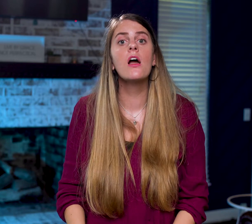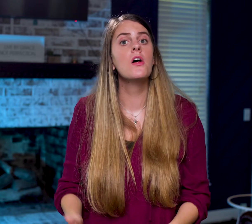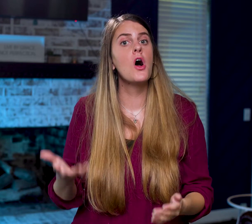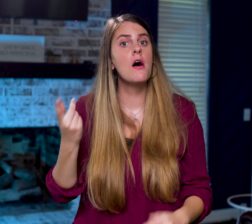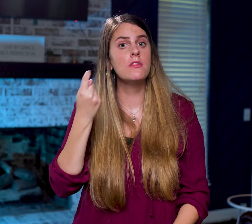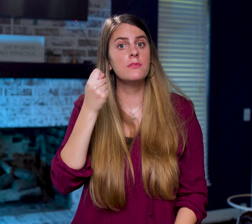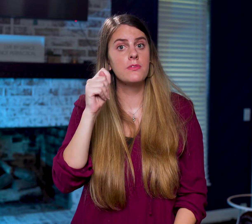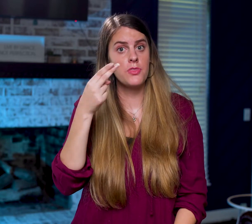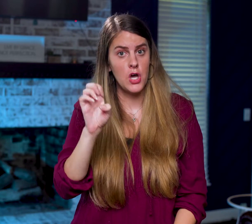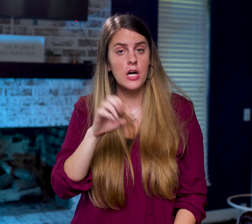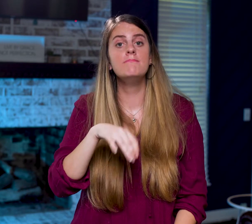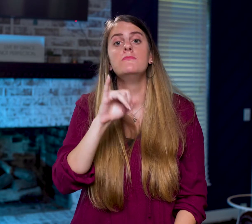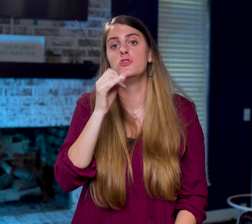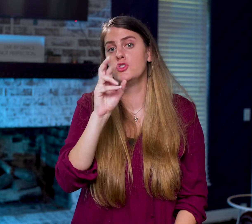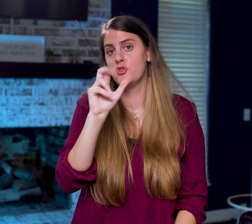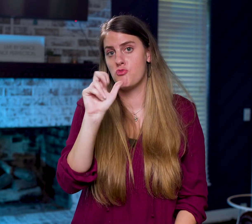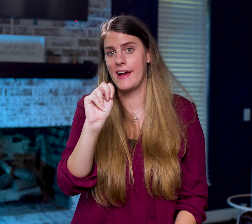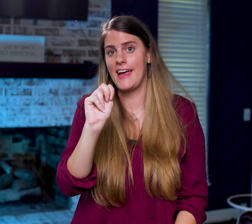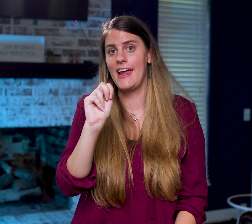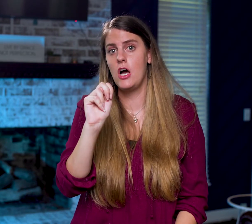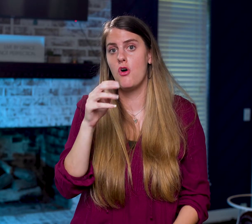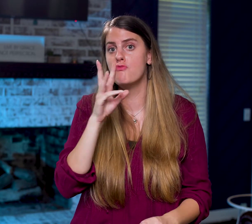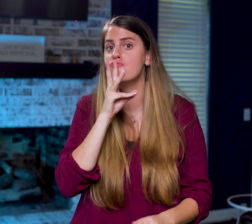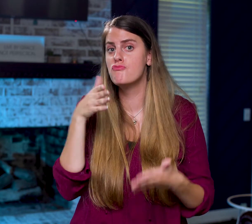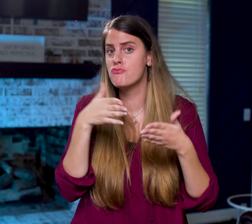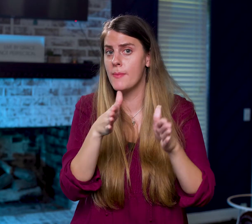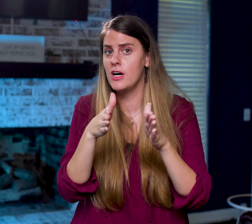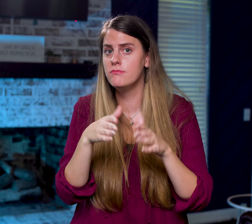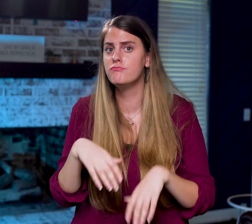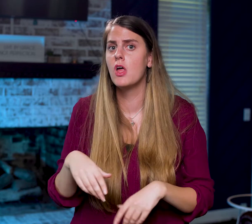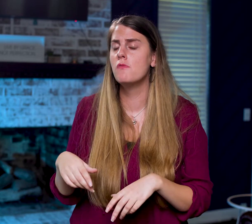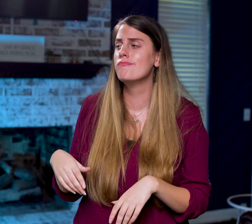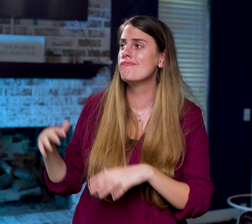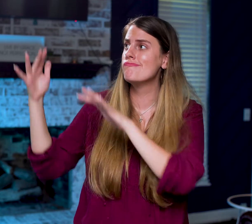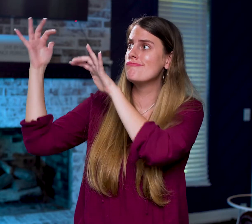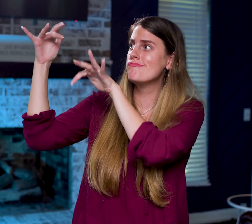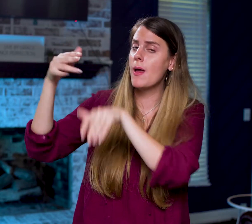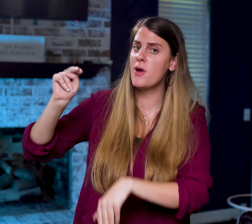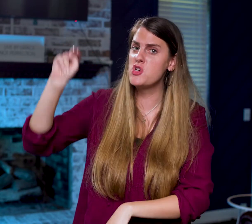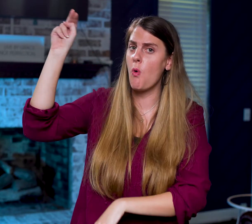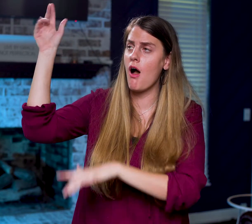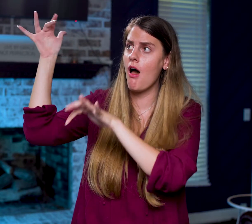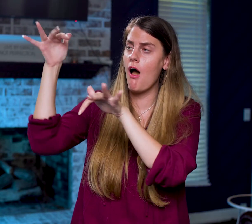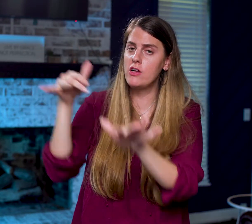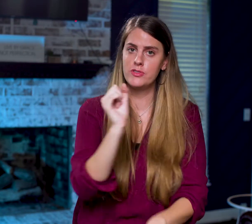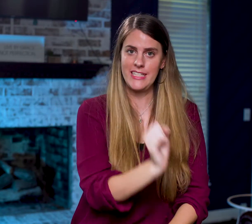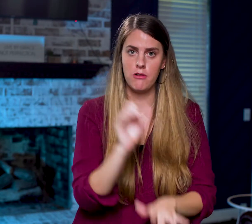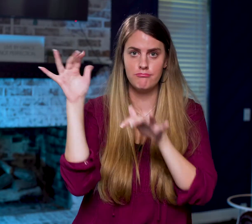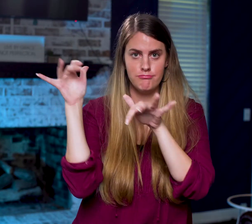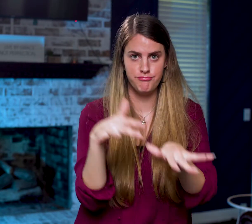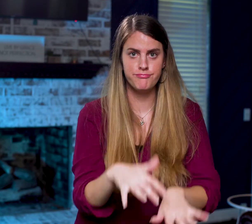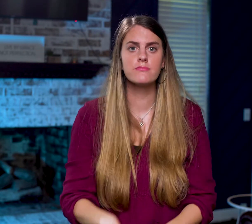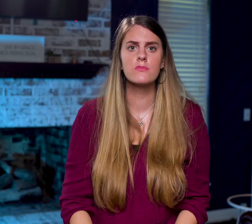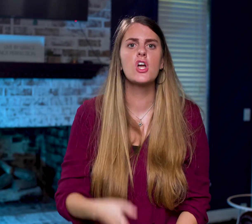The Jordan River runs north to south.